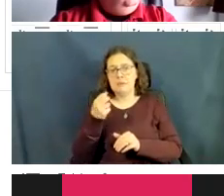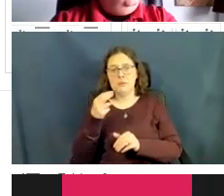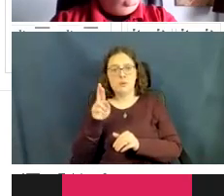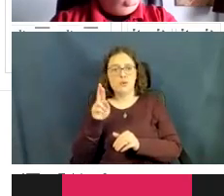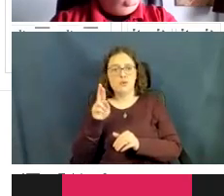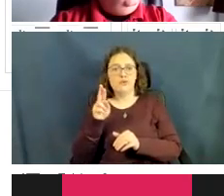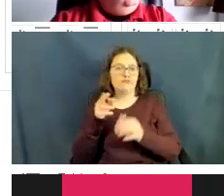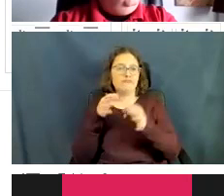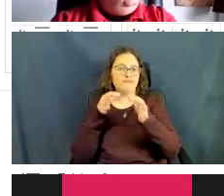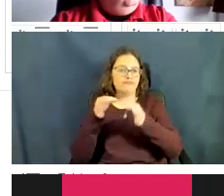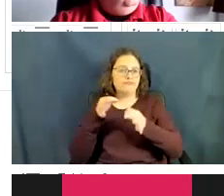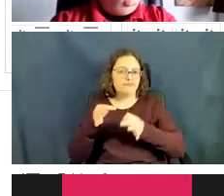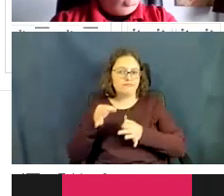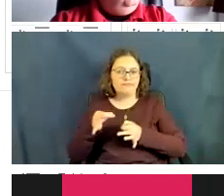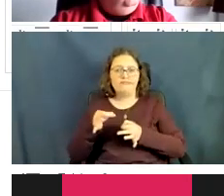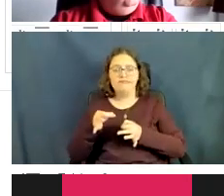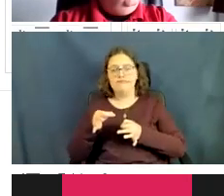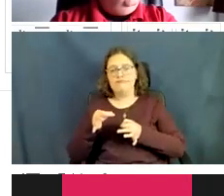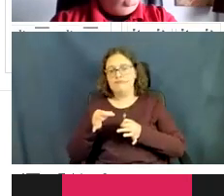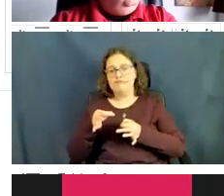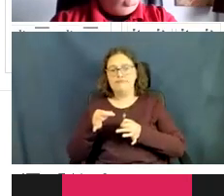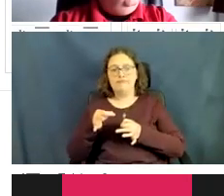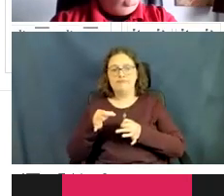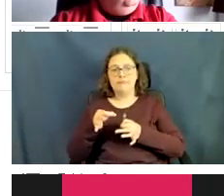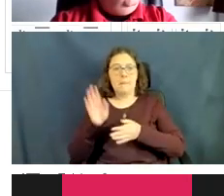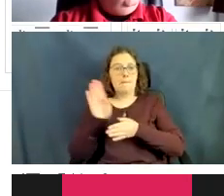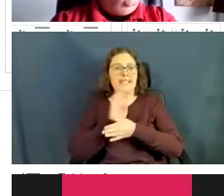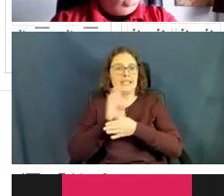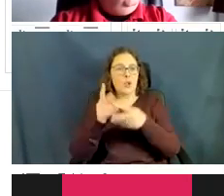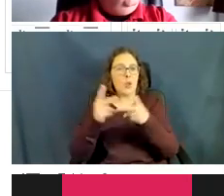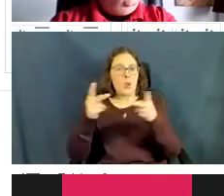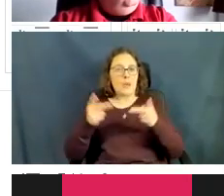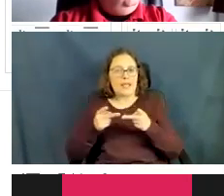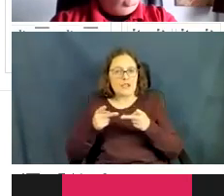this about a year ago, if you pulled from the diagonal